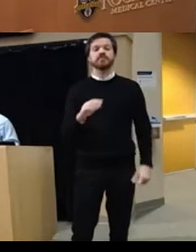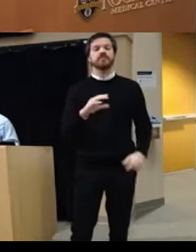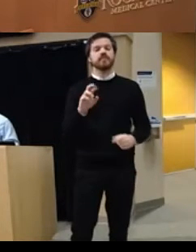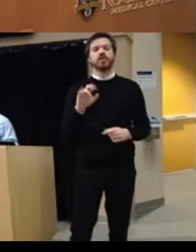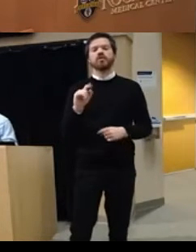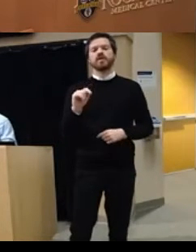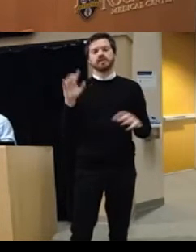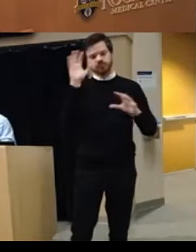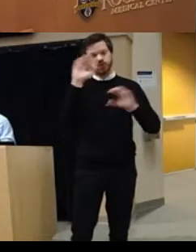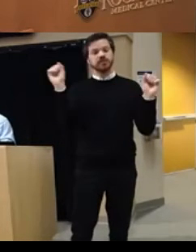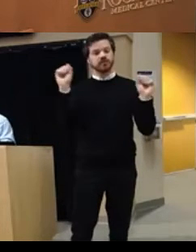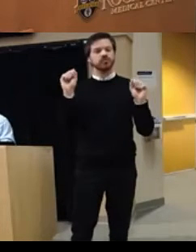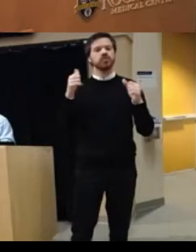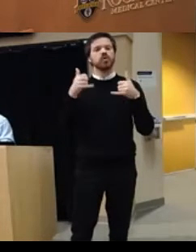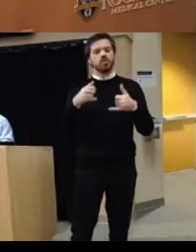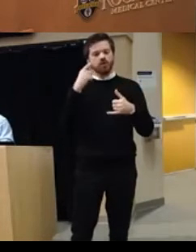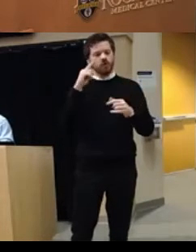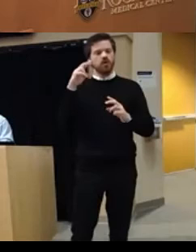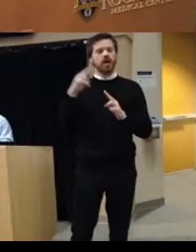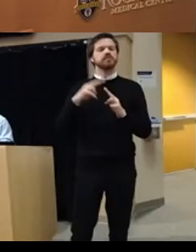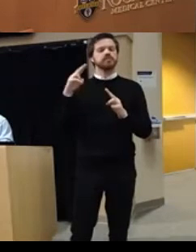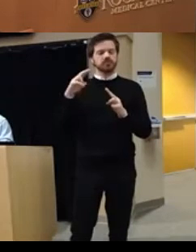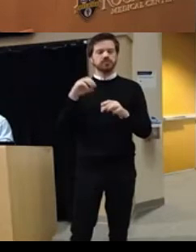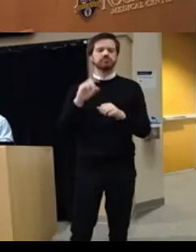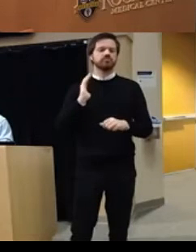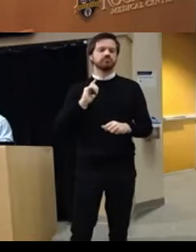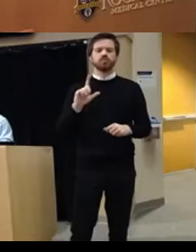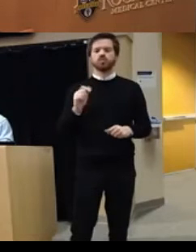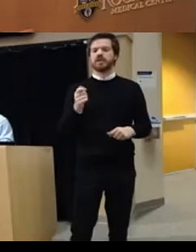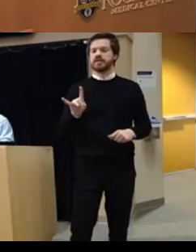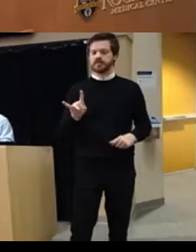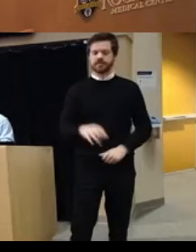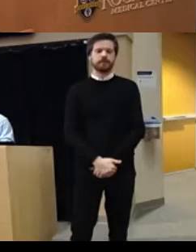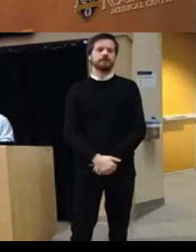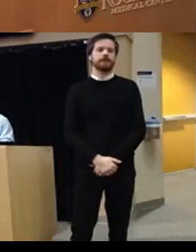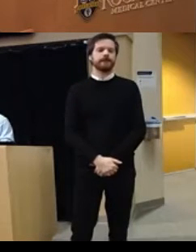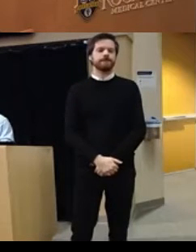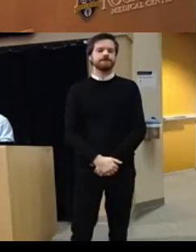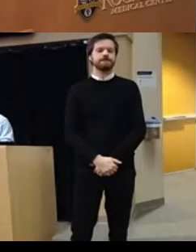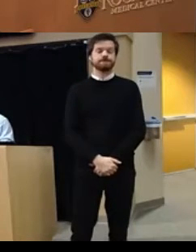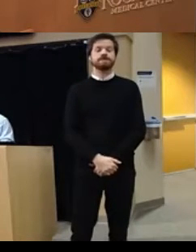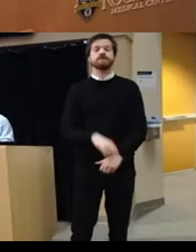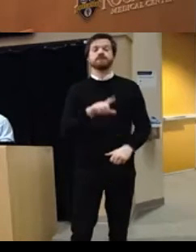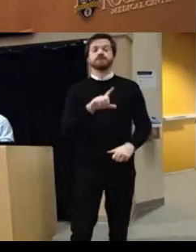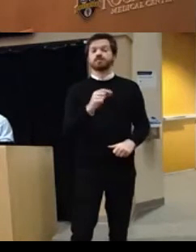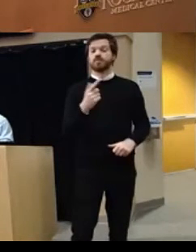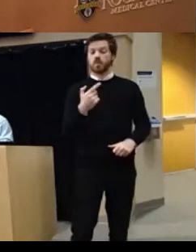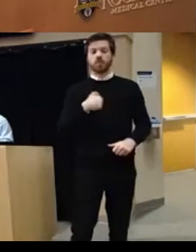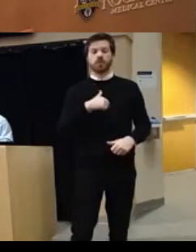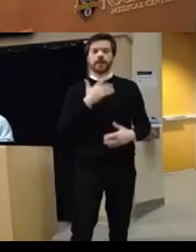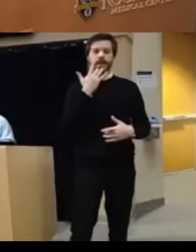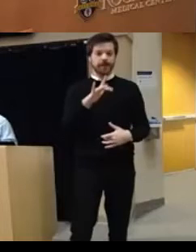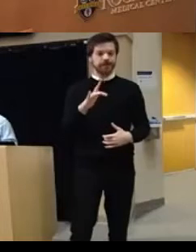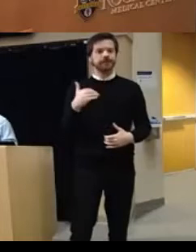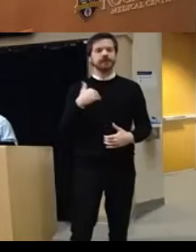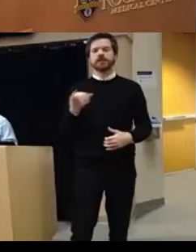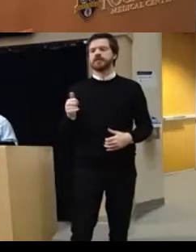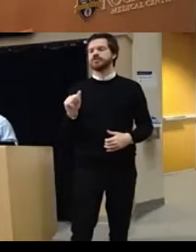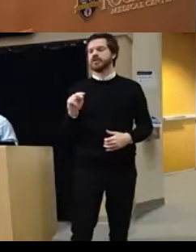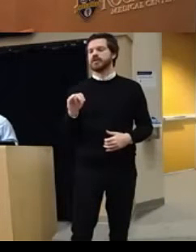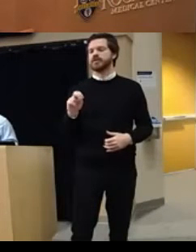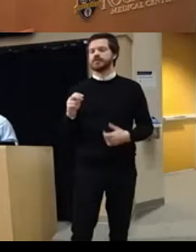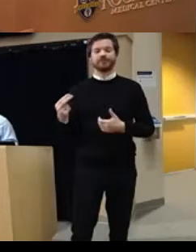presidential award for excellence in 2018 in 2021 we were lucky to have Janine join our EAP team as